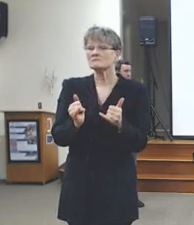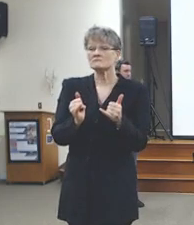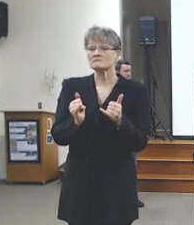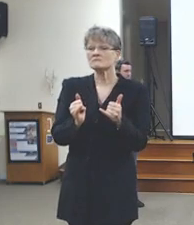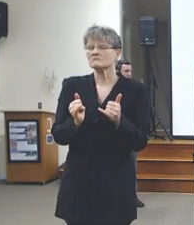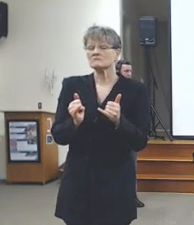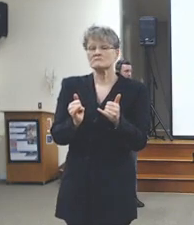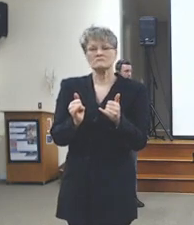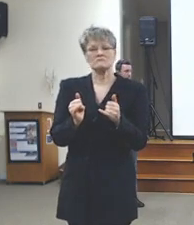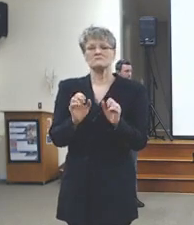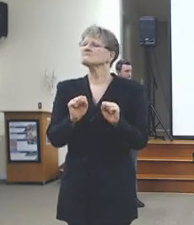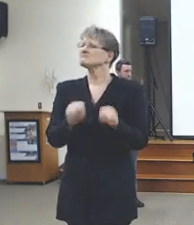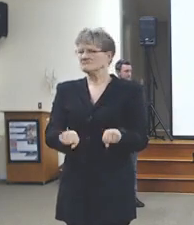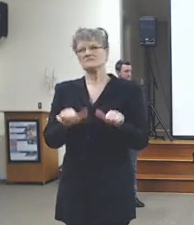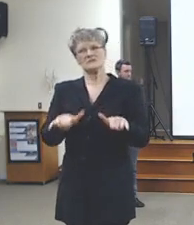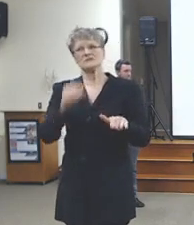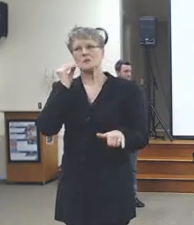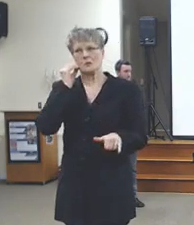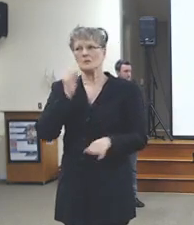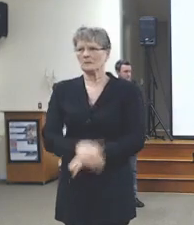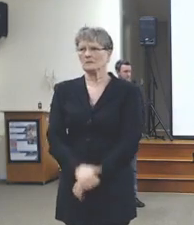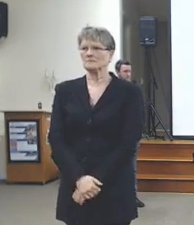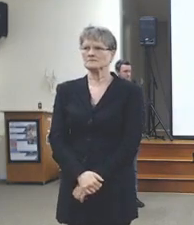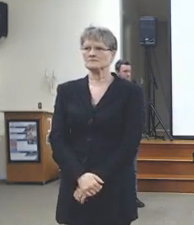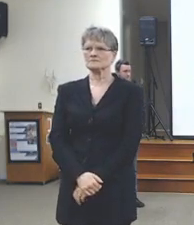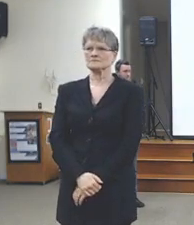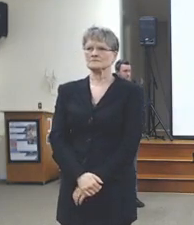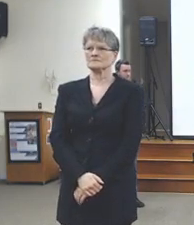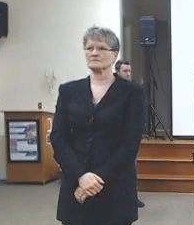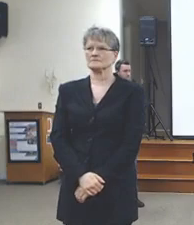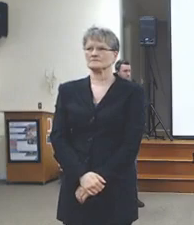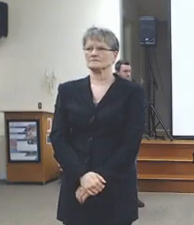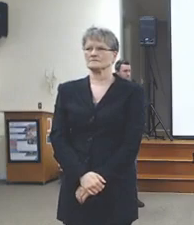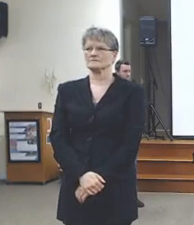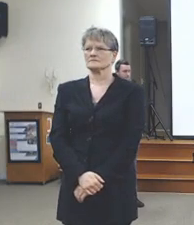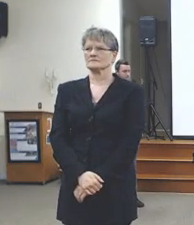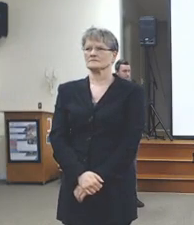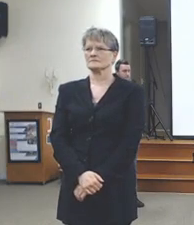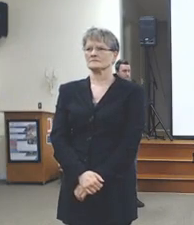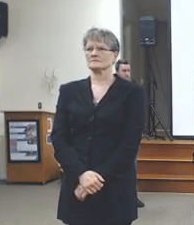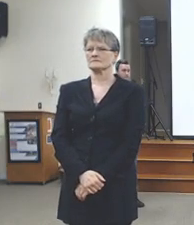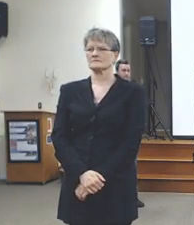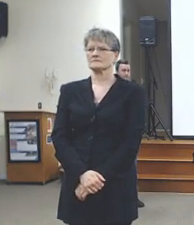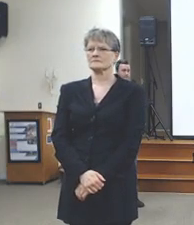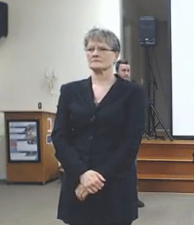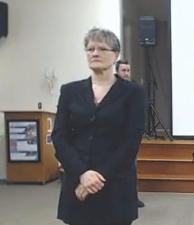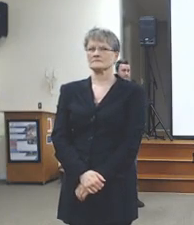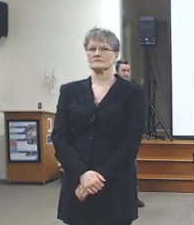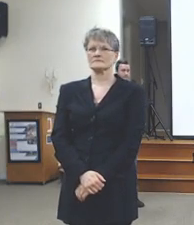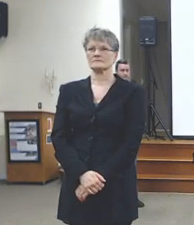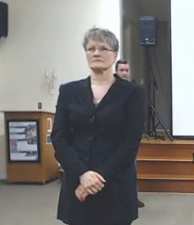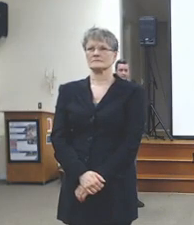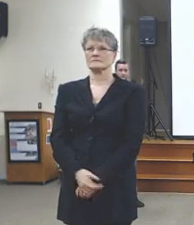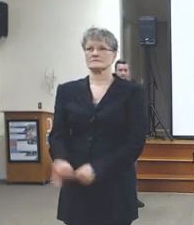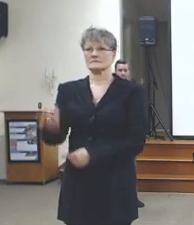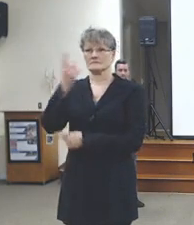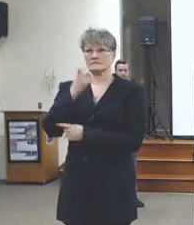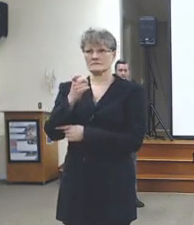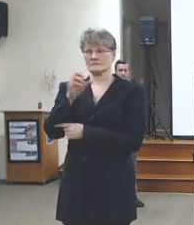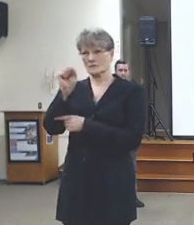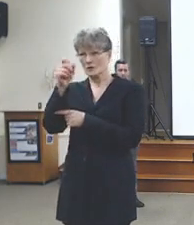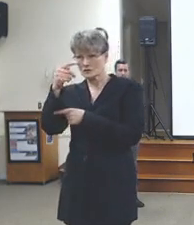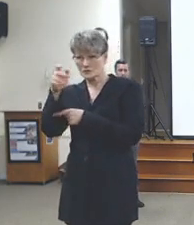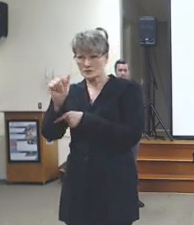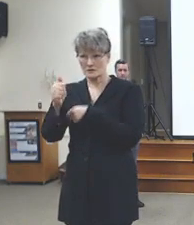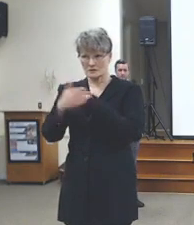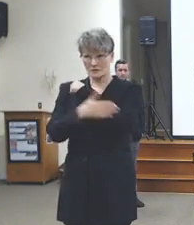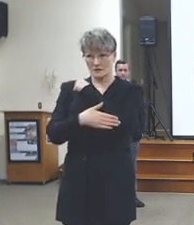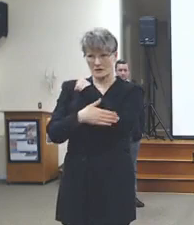able to be at home. Will Shasta County be releasing a list of places where these